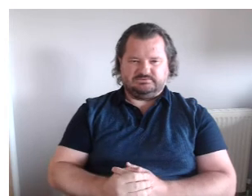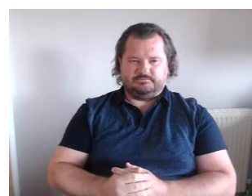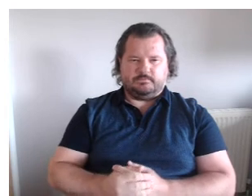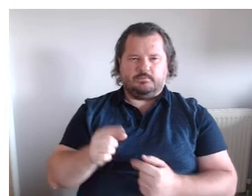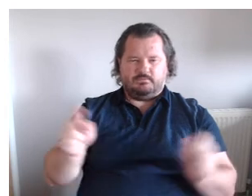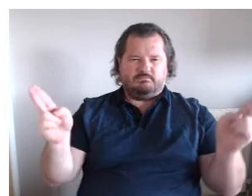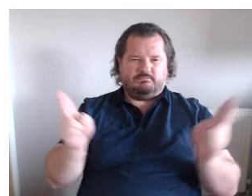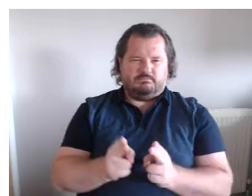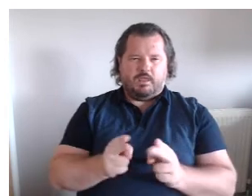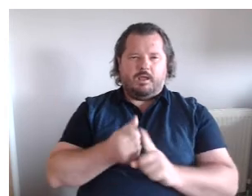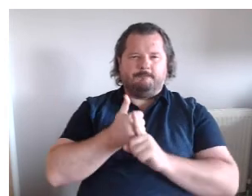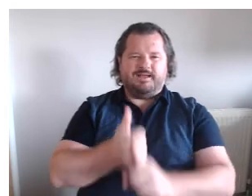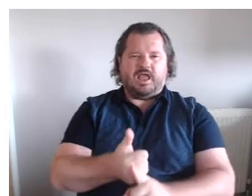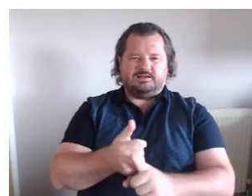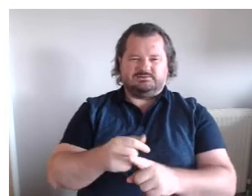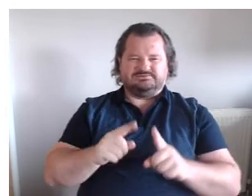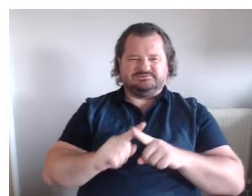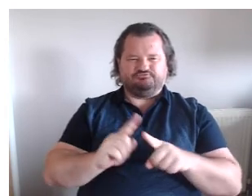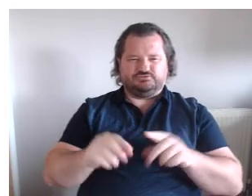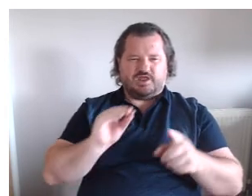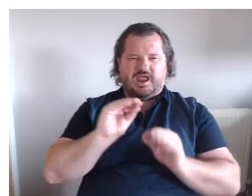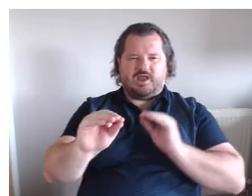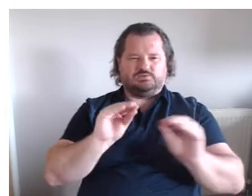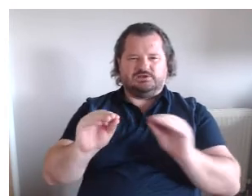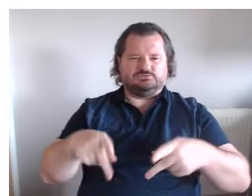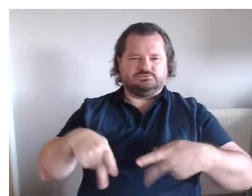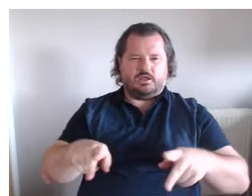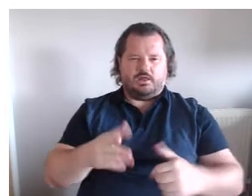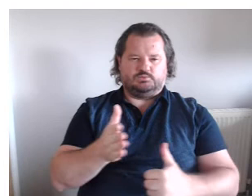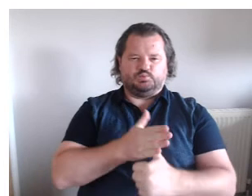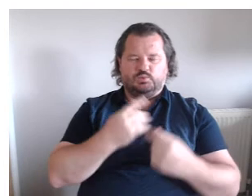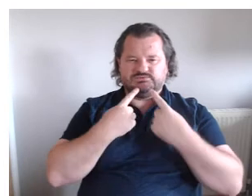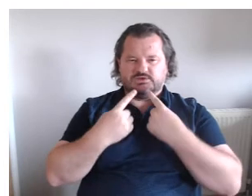This is to minimize the bias towards a different annotation style in the source data.